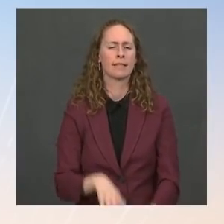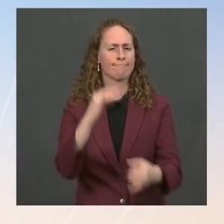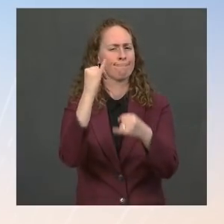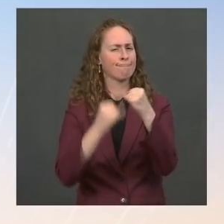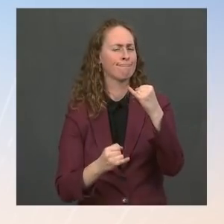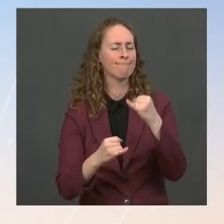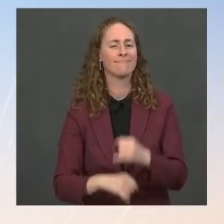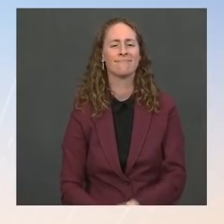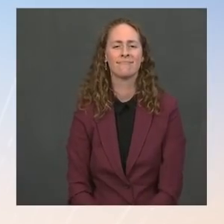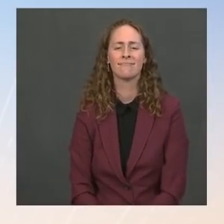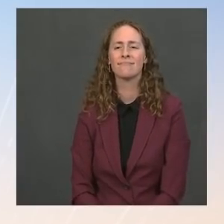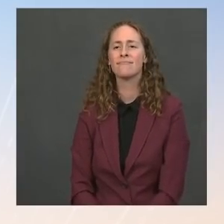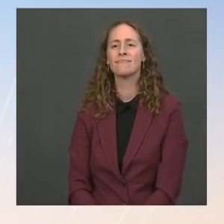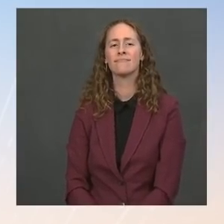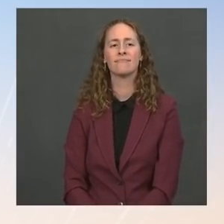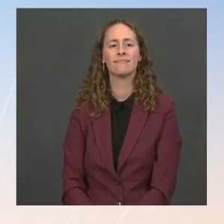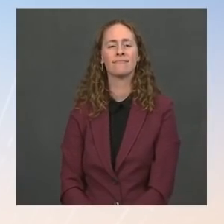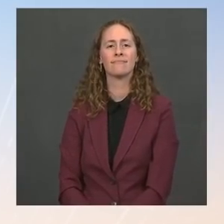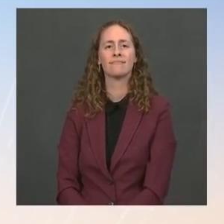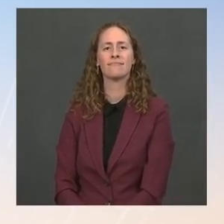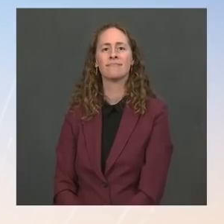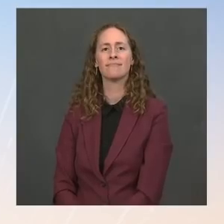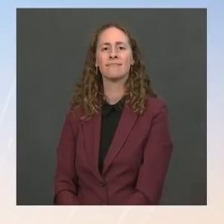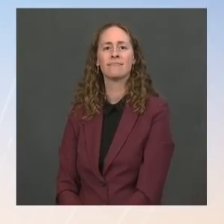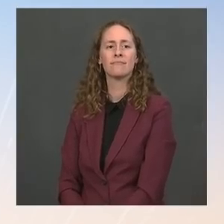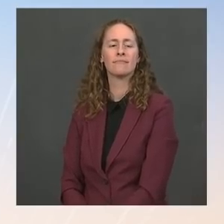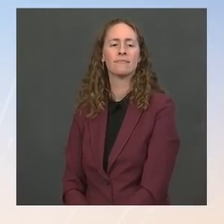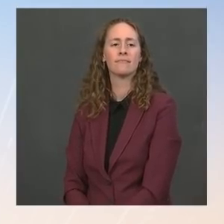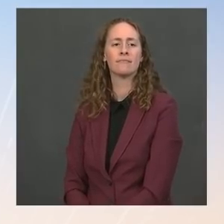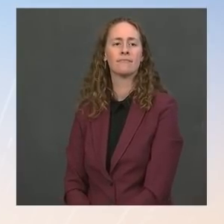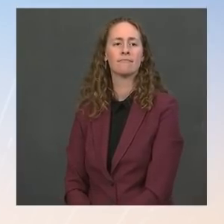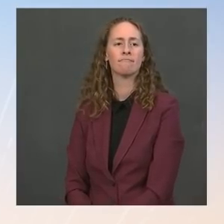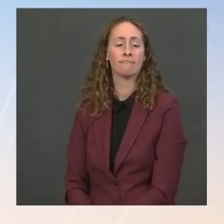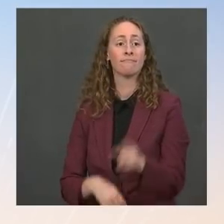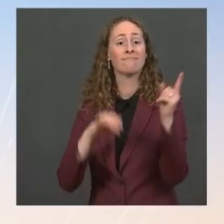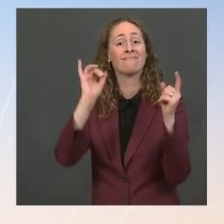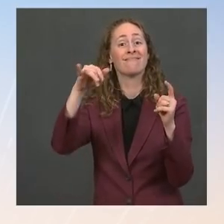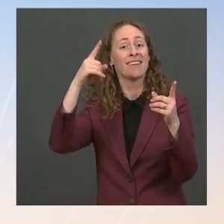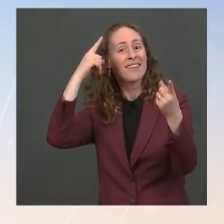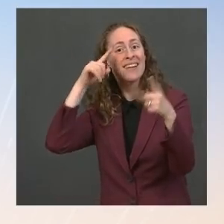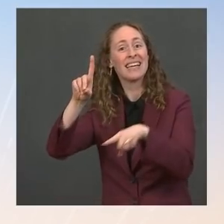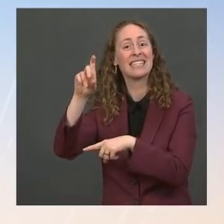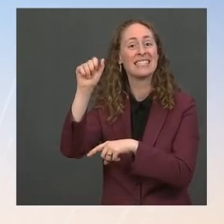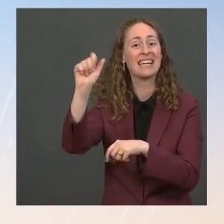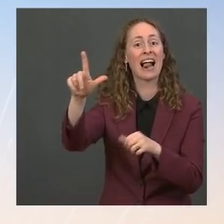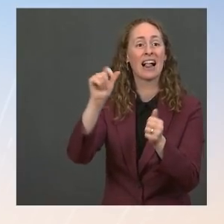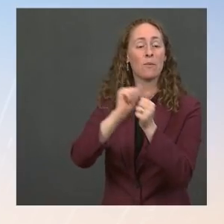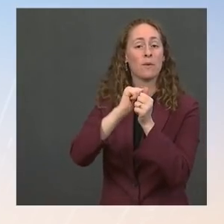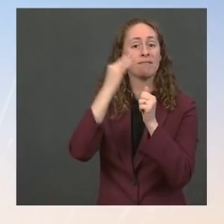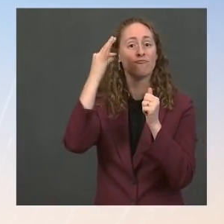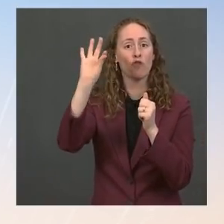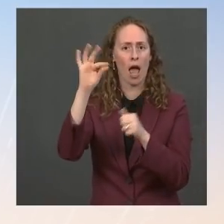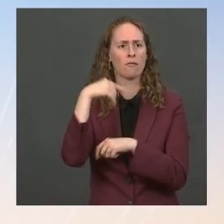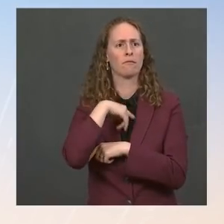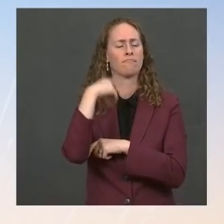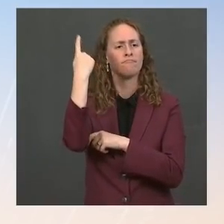The Press: On the French getting -- the French sub deal. Lockheed Martin was -- had a major part of that contract between the Australians and the French.